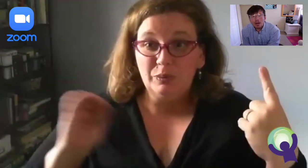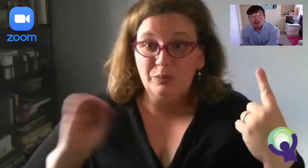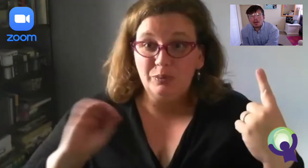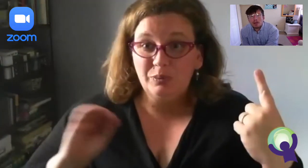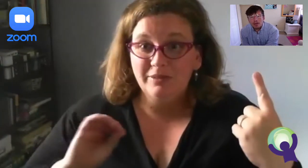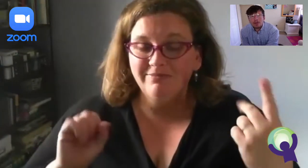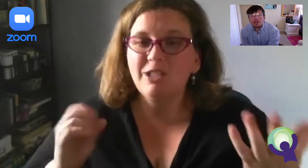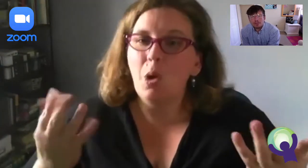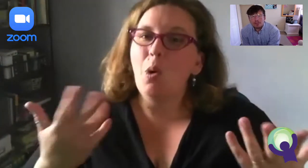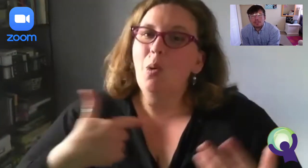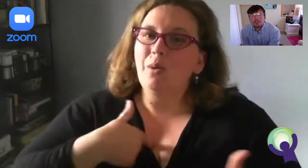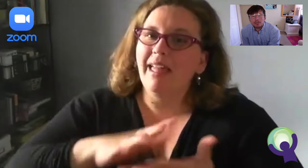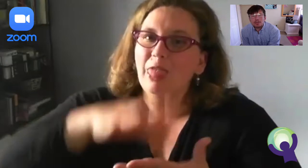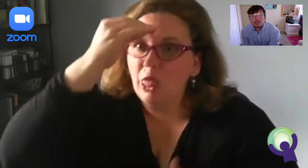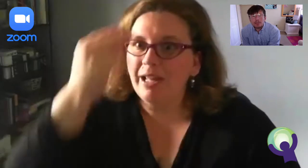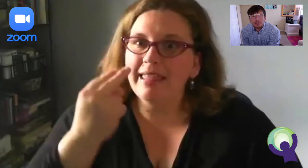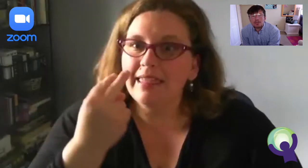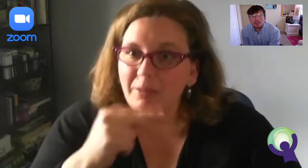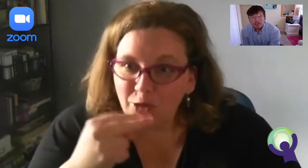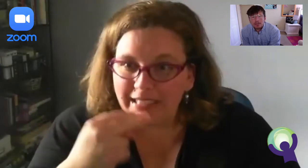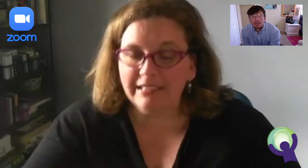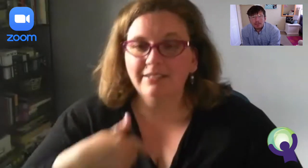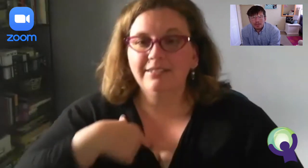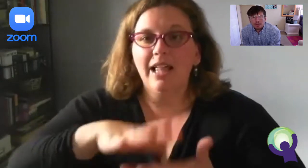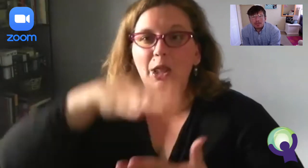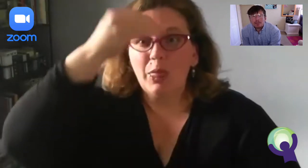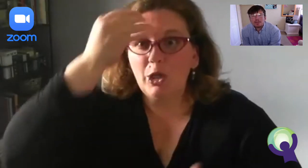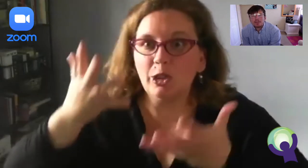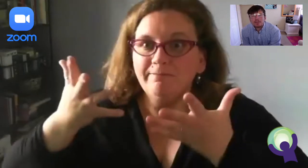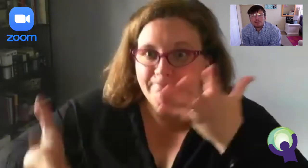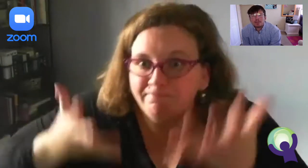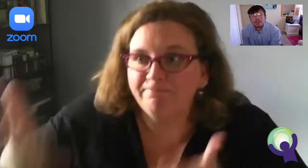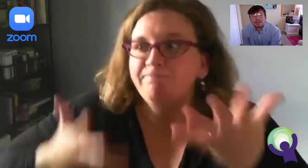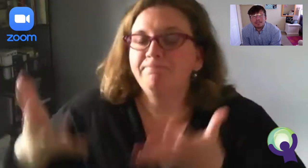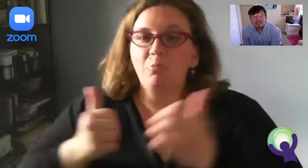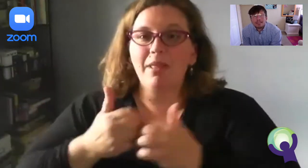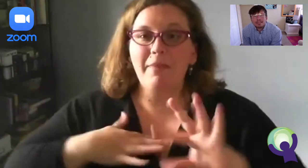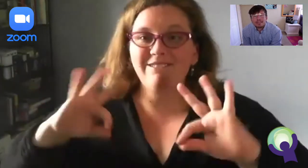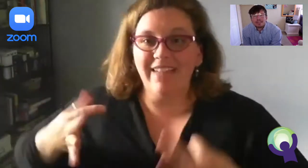Nobody else in my family signed. So I did learn a lot about lip reading and